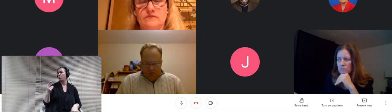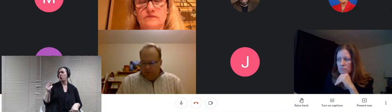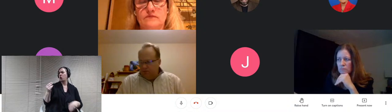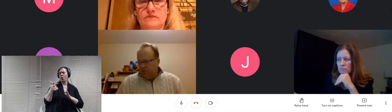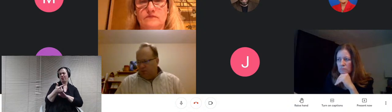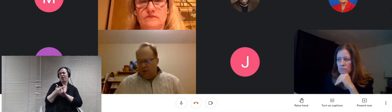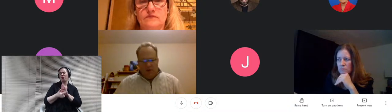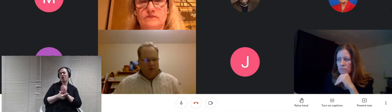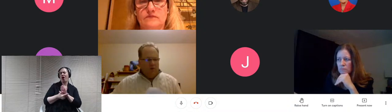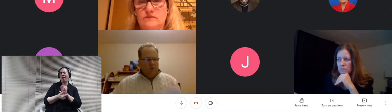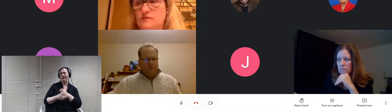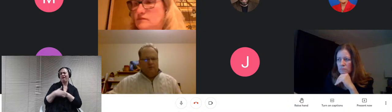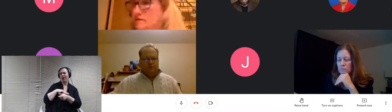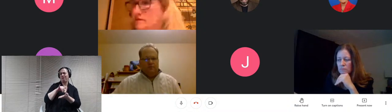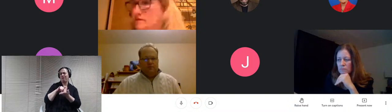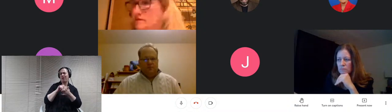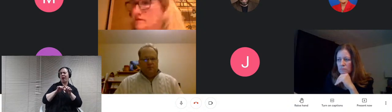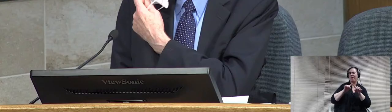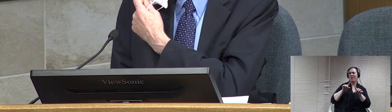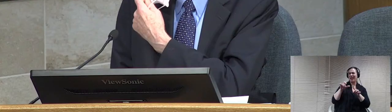We've never had that problem, but OK, thank you.